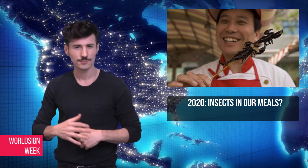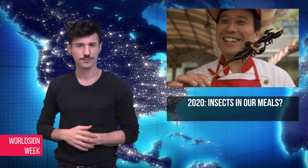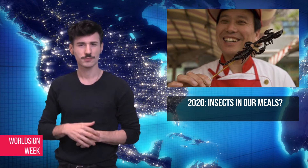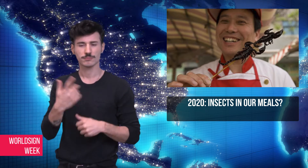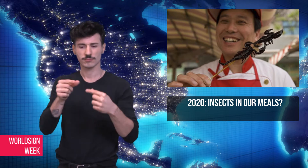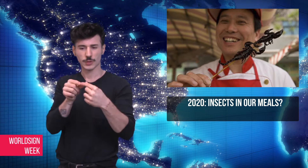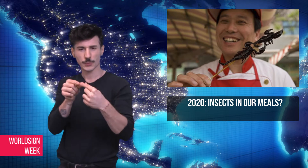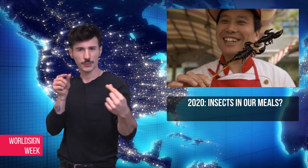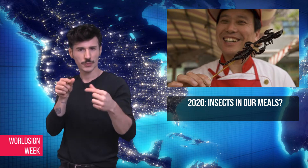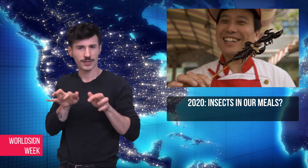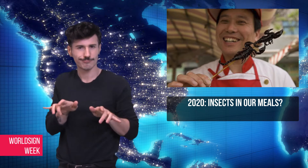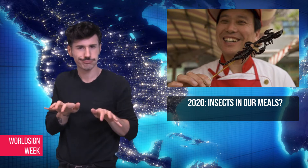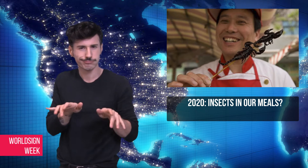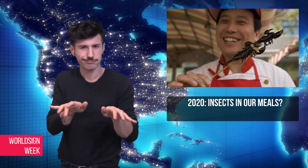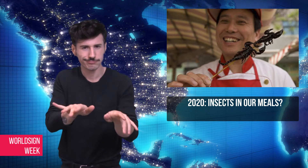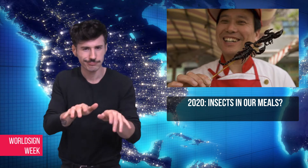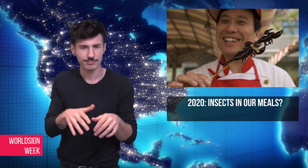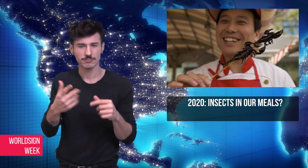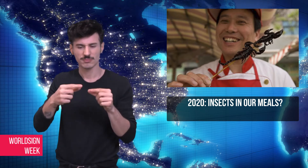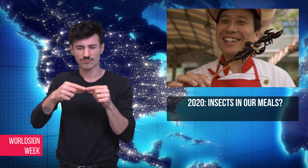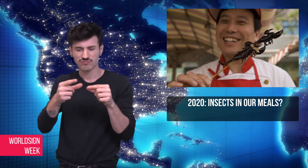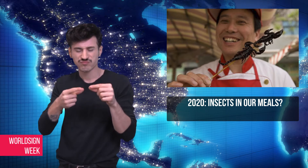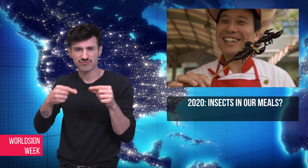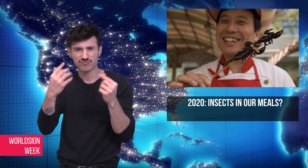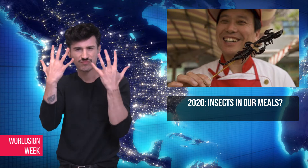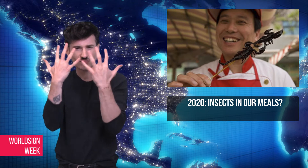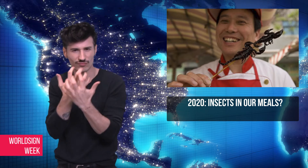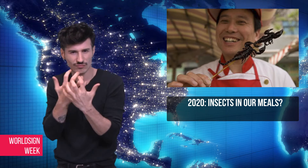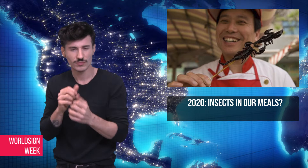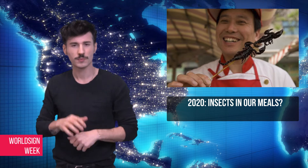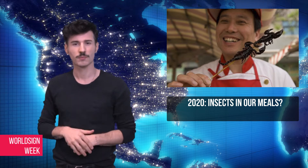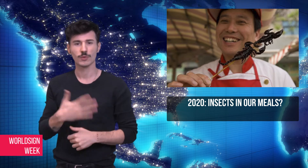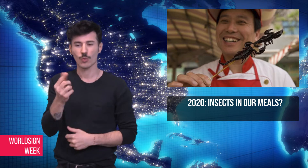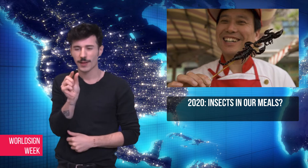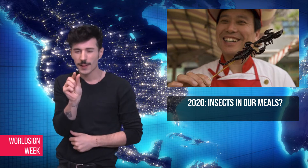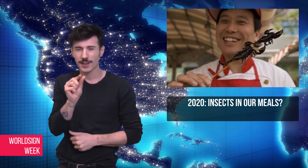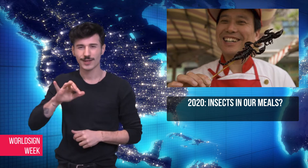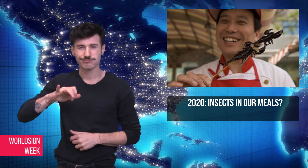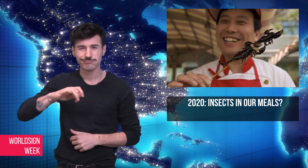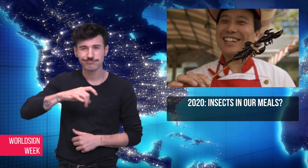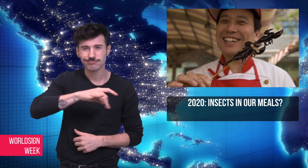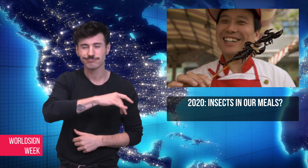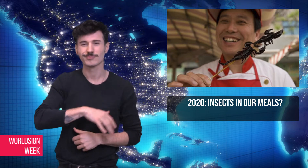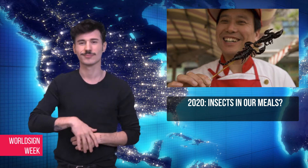Eat crickets, silkworms, grasshoppers, larva worms,